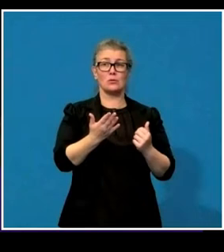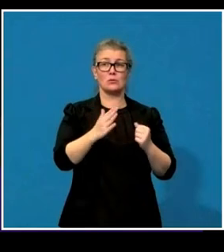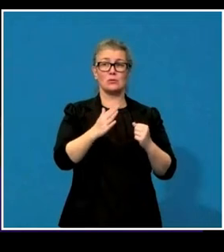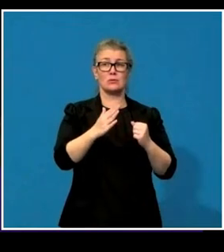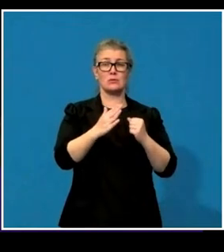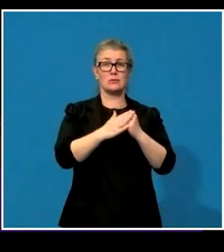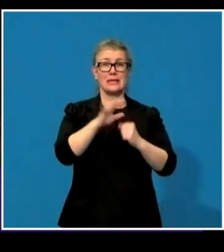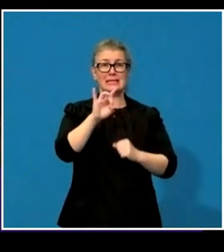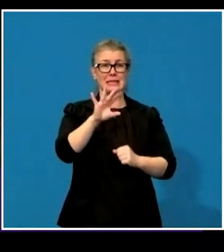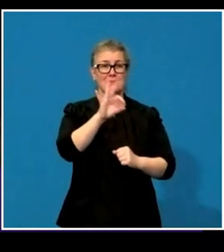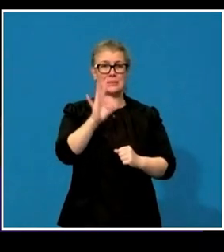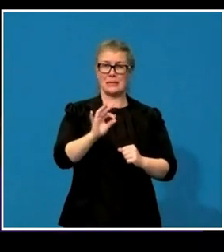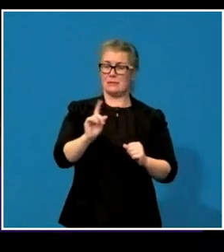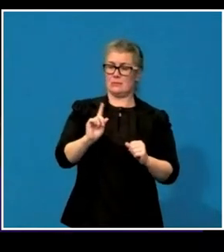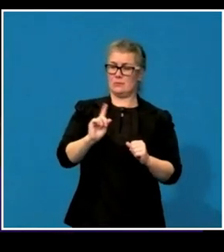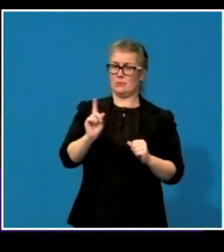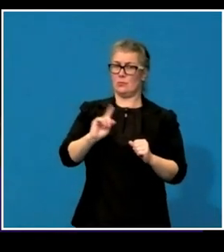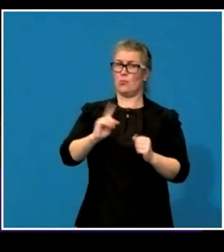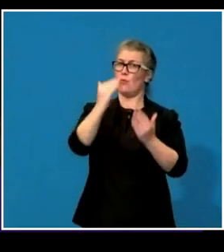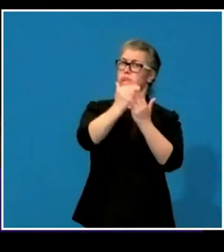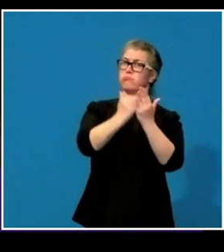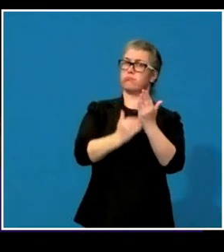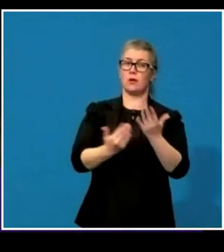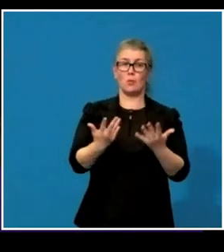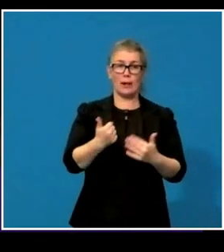On the basis that I need to be able to provide the home for him.